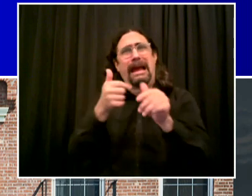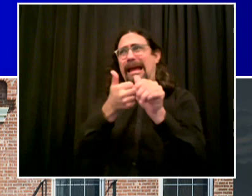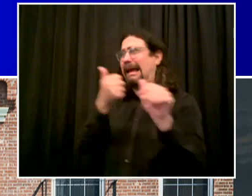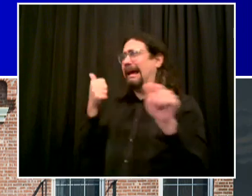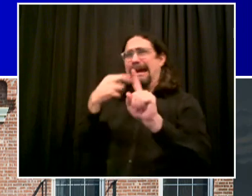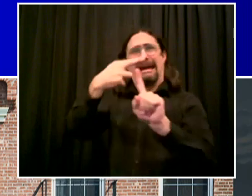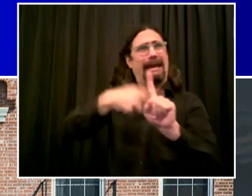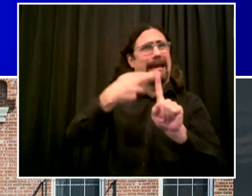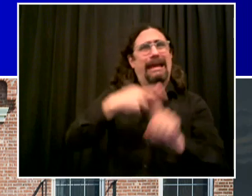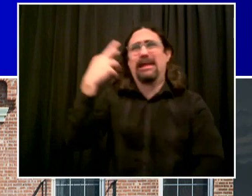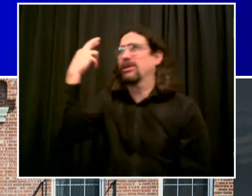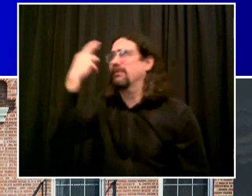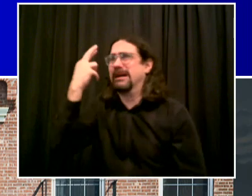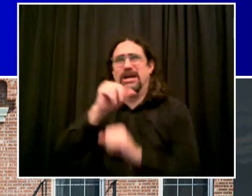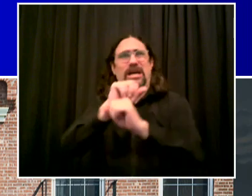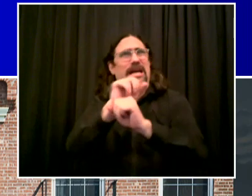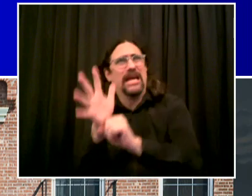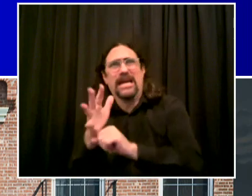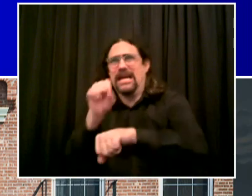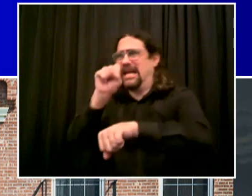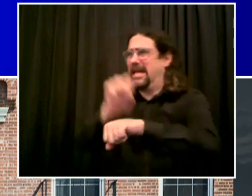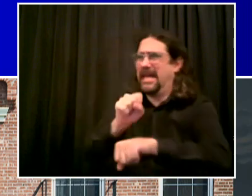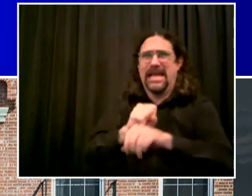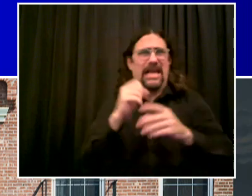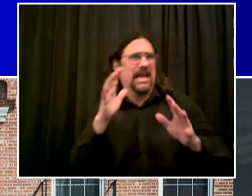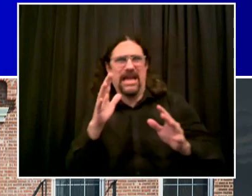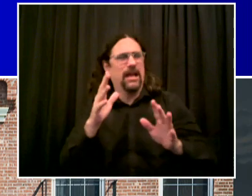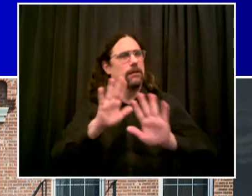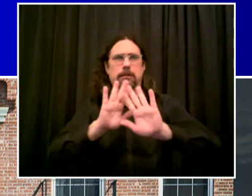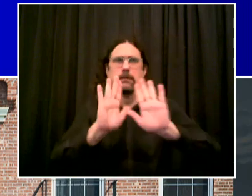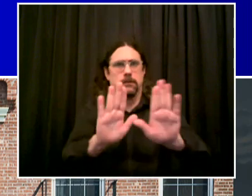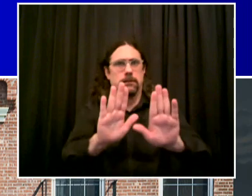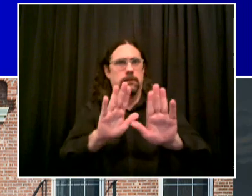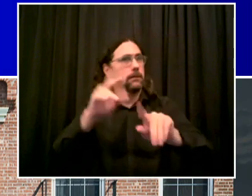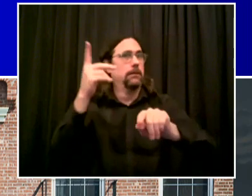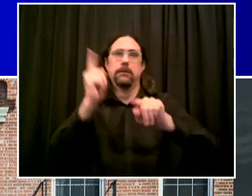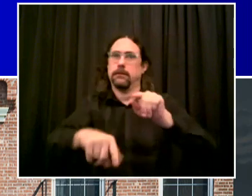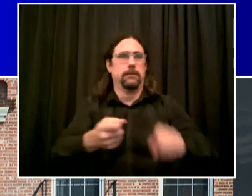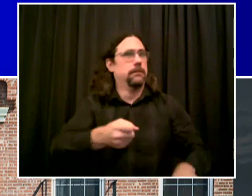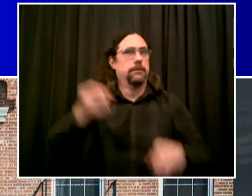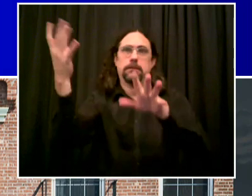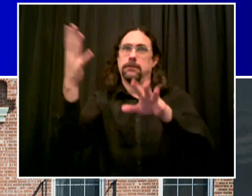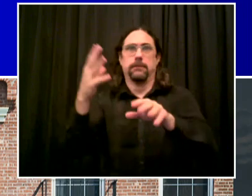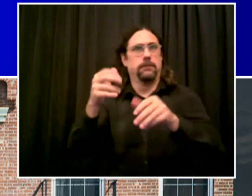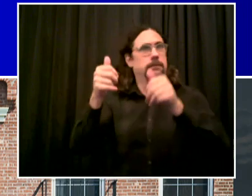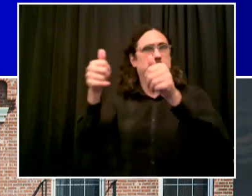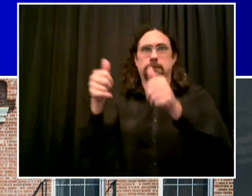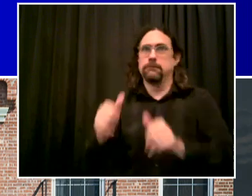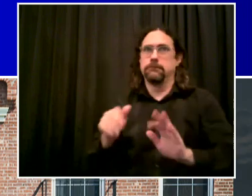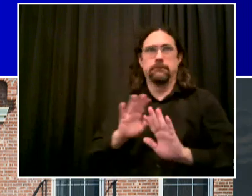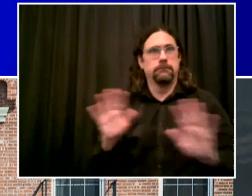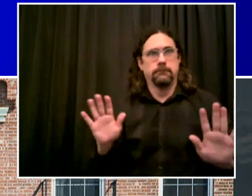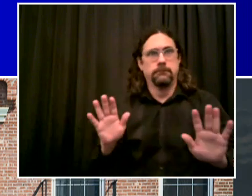PAY THE RENT BECAUSE THEY OSLT THEIR JOB DUE TO THE GREATEST CRISIS